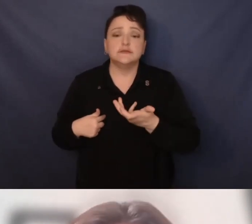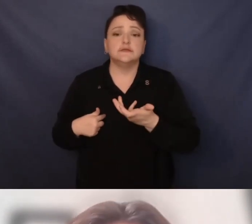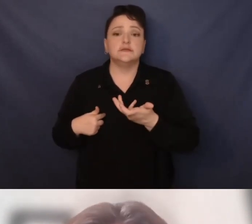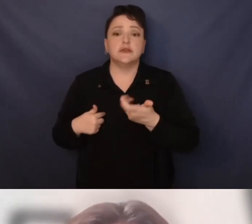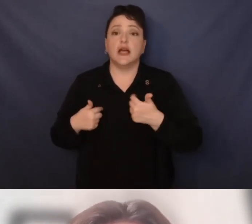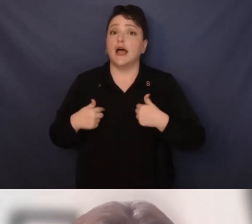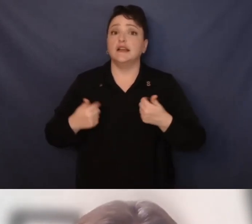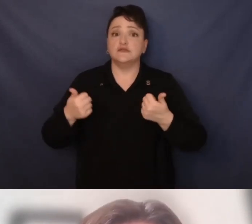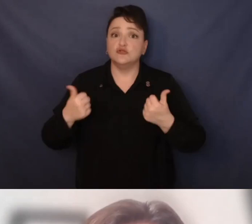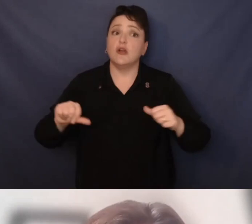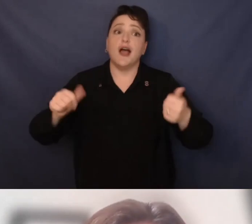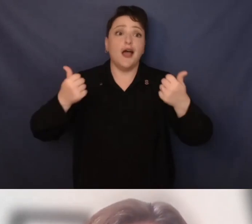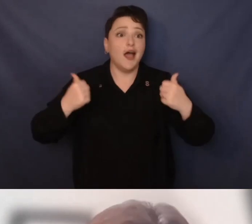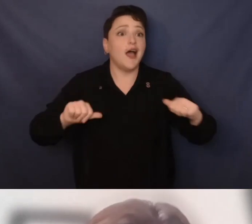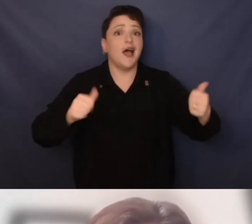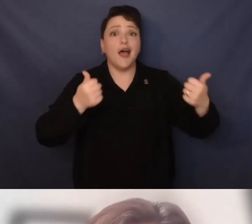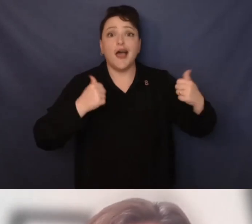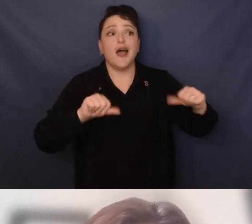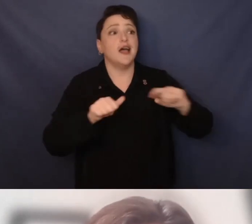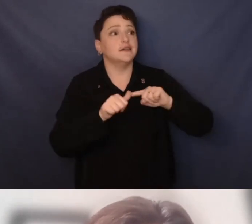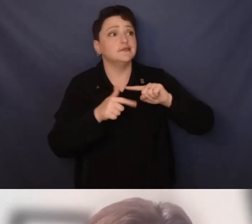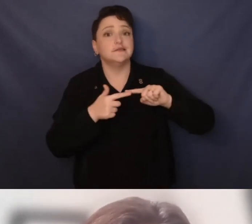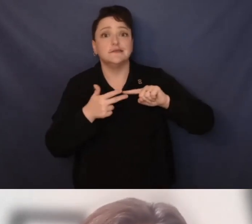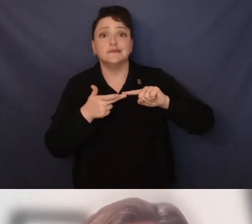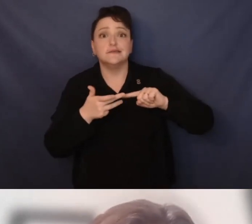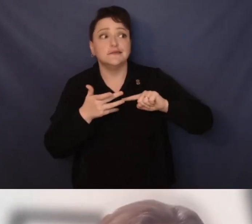lot of different -- making different reasonable accommodations and following these steps and tips